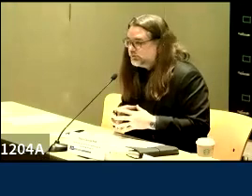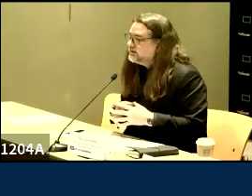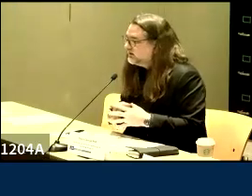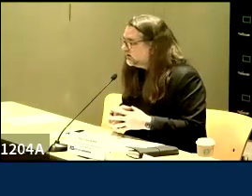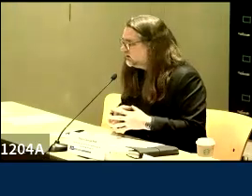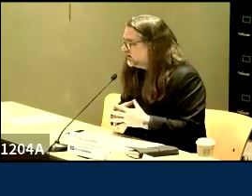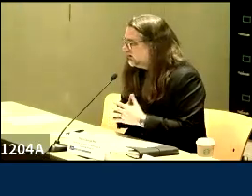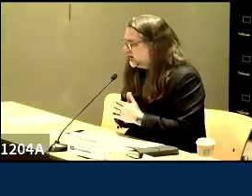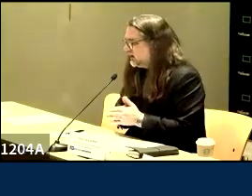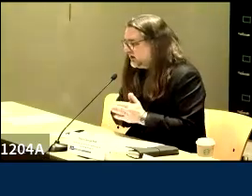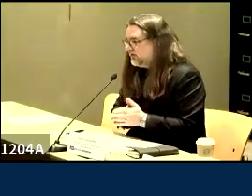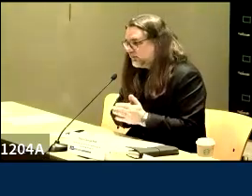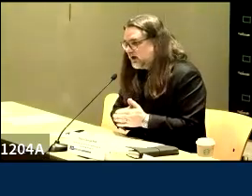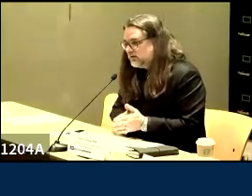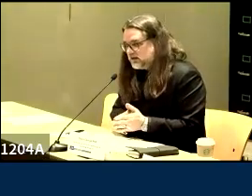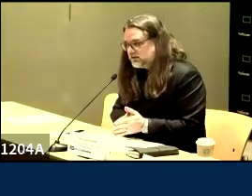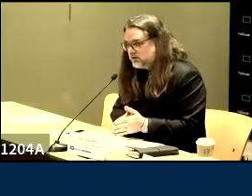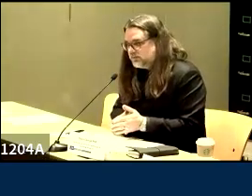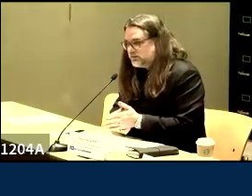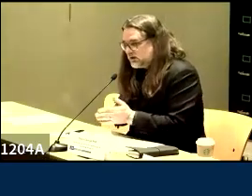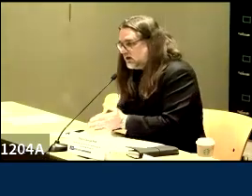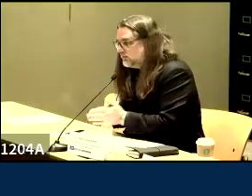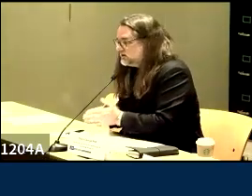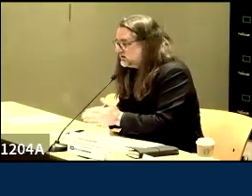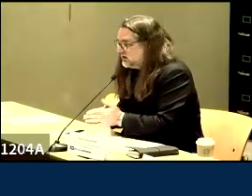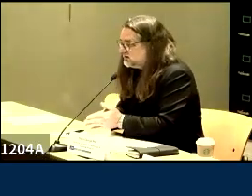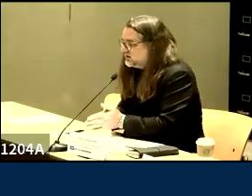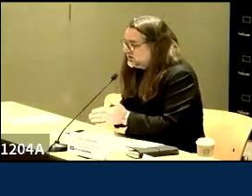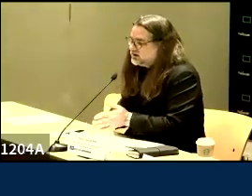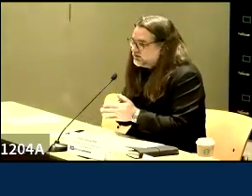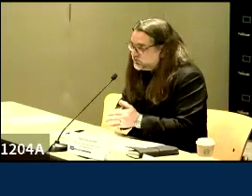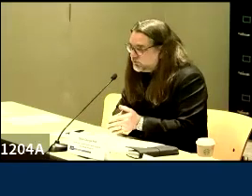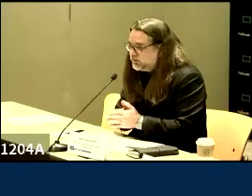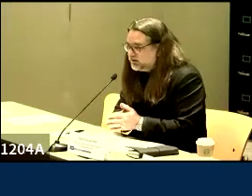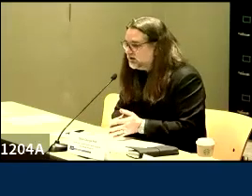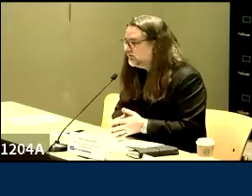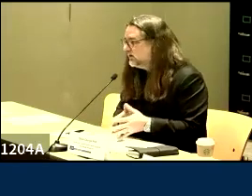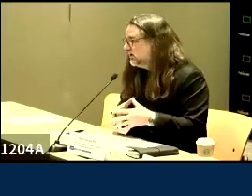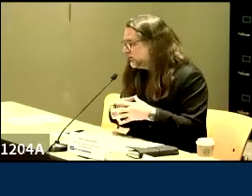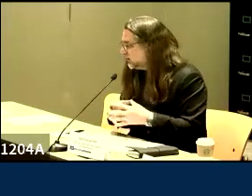The reason that I left the private sector to come to CDC is because I do believe we are